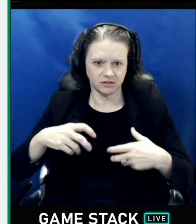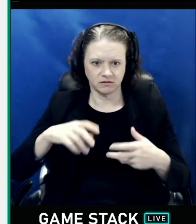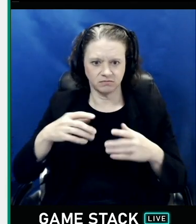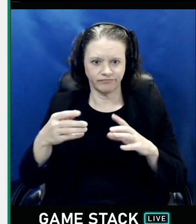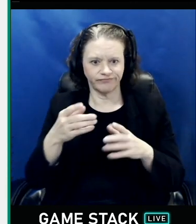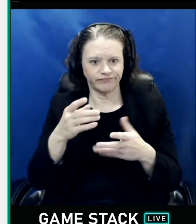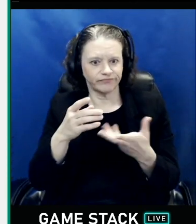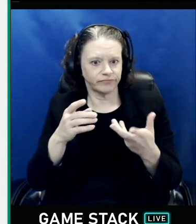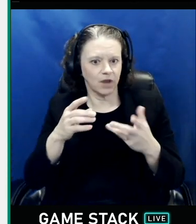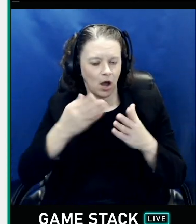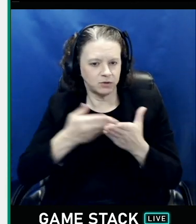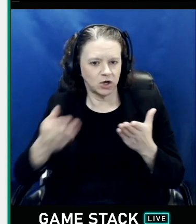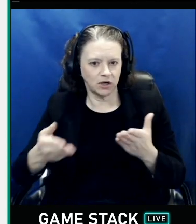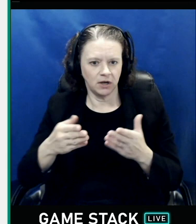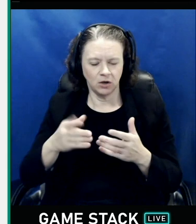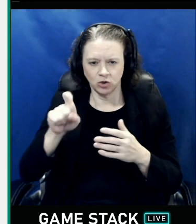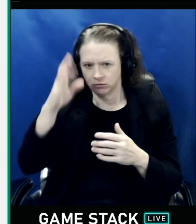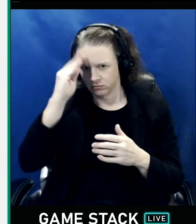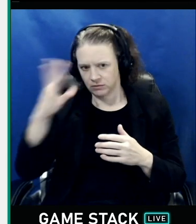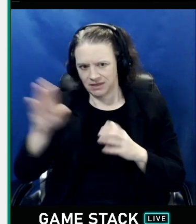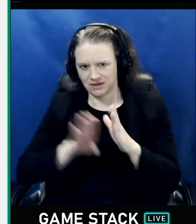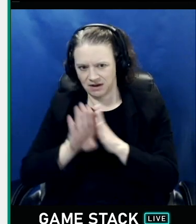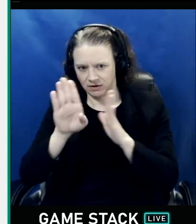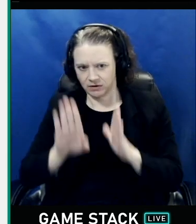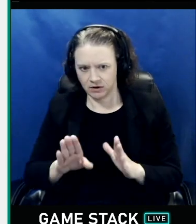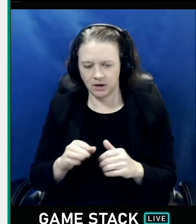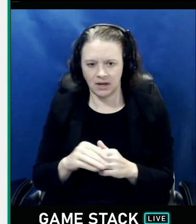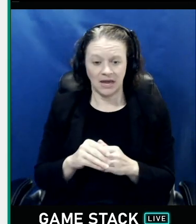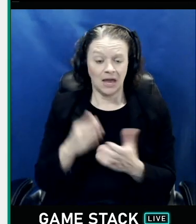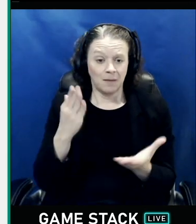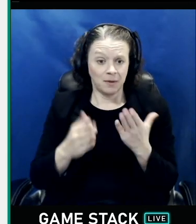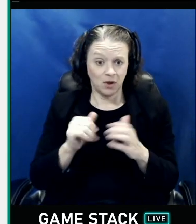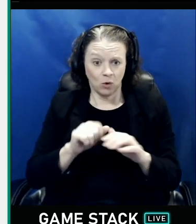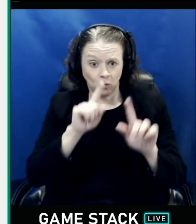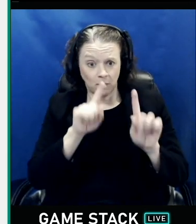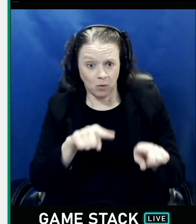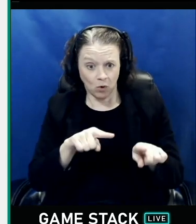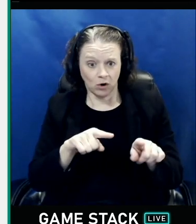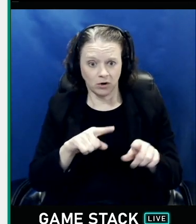Otherwise, you may risk profiling hotspots which may not be hot after the art issues are resolved.